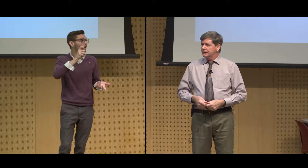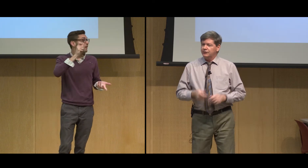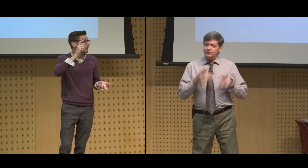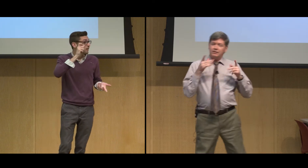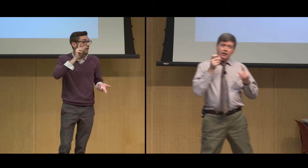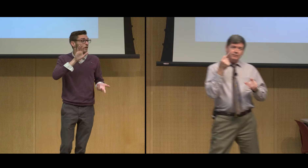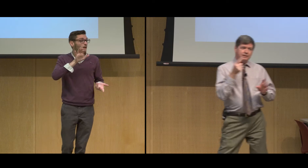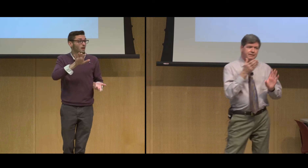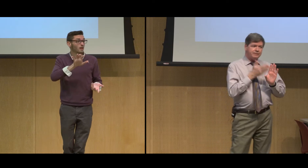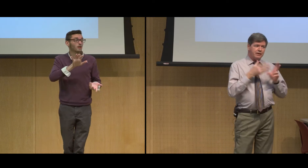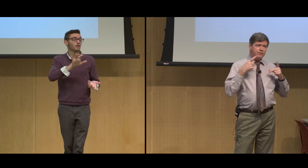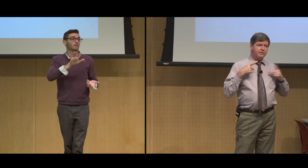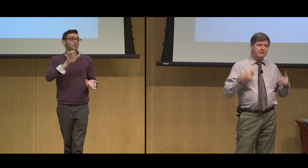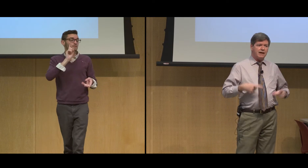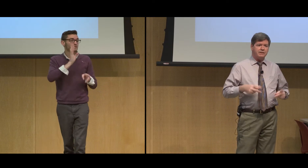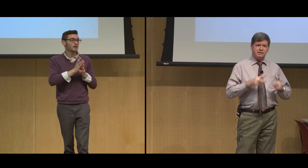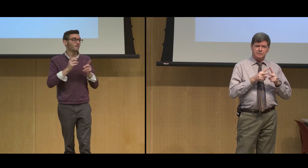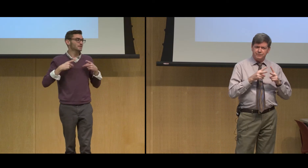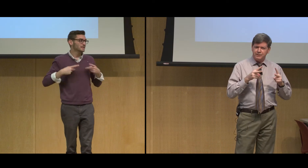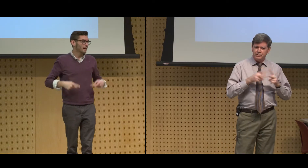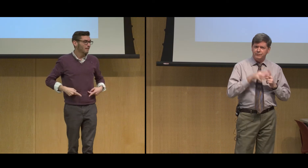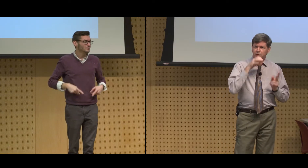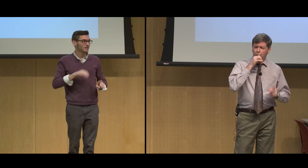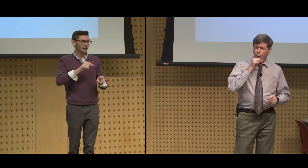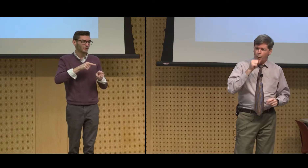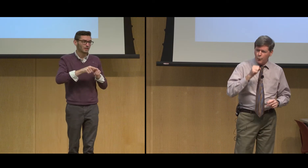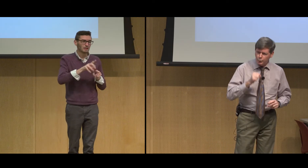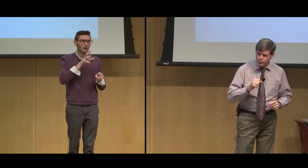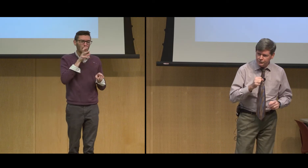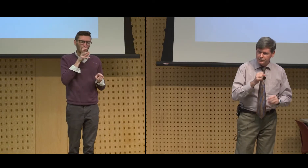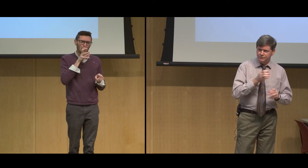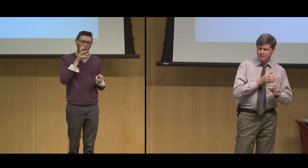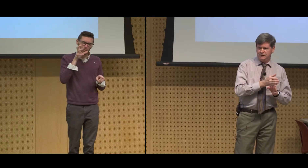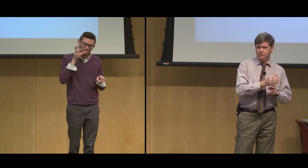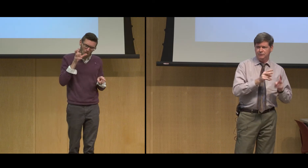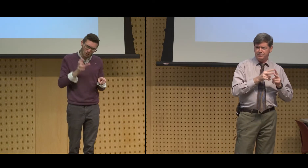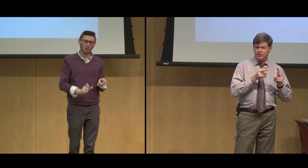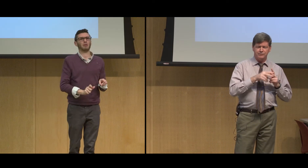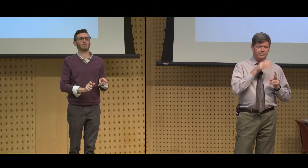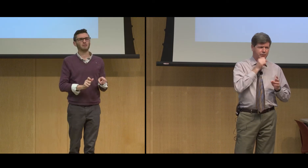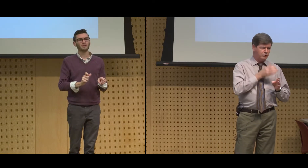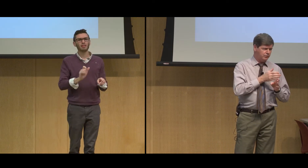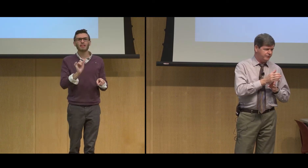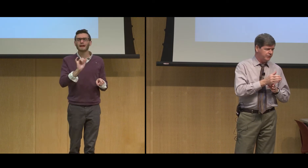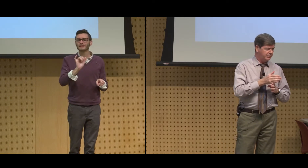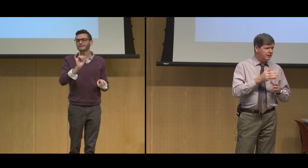You know, understand that psychophysiology is a very, very old field, a very, very old field.